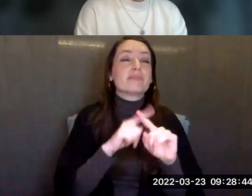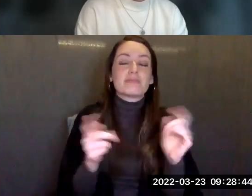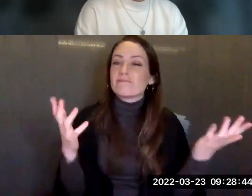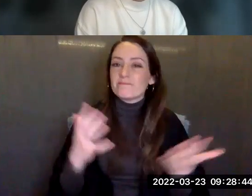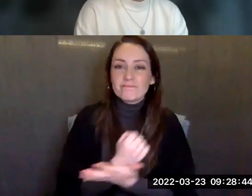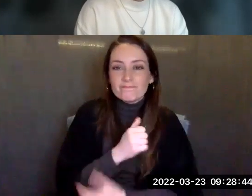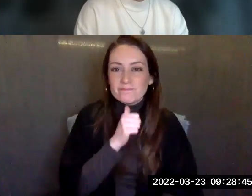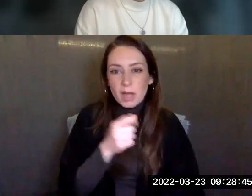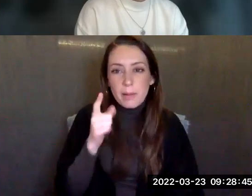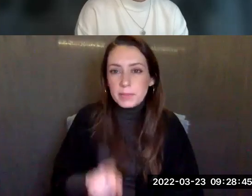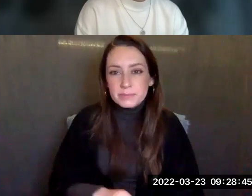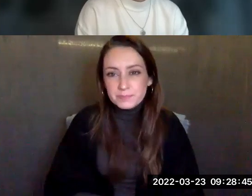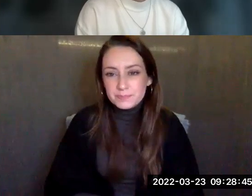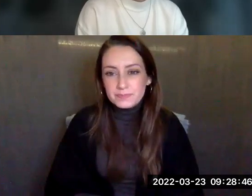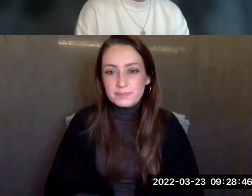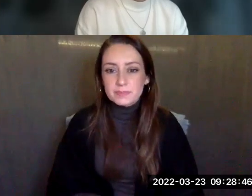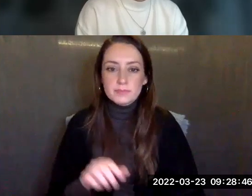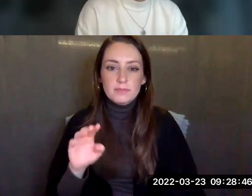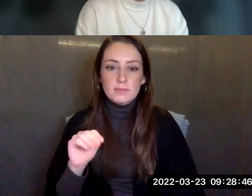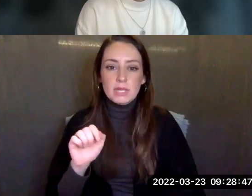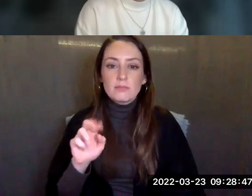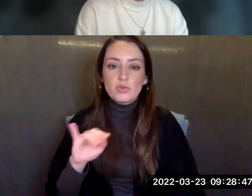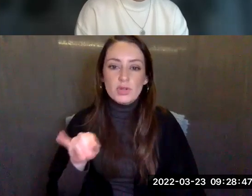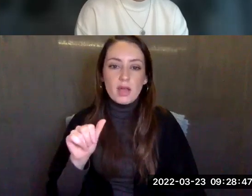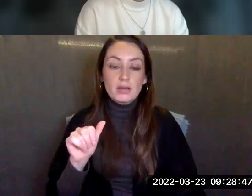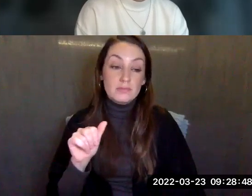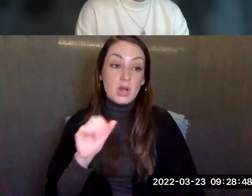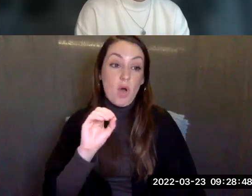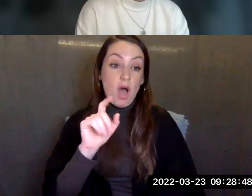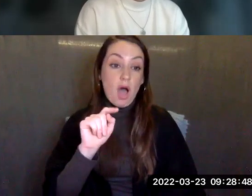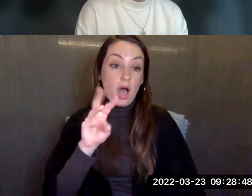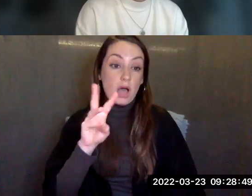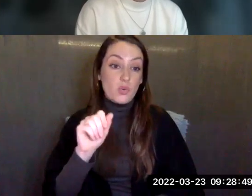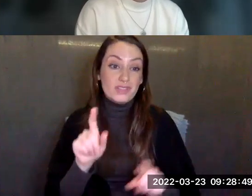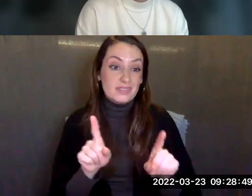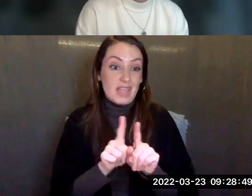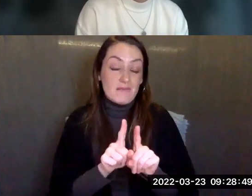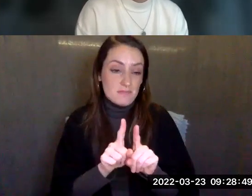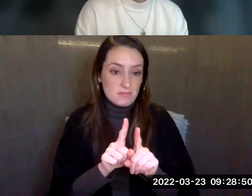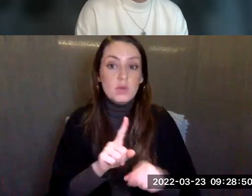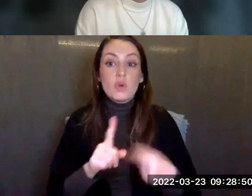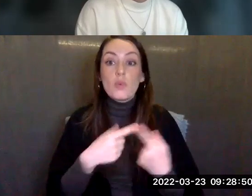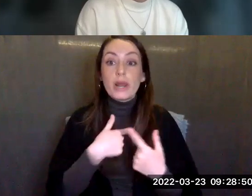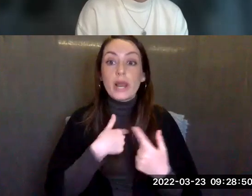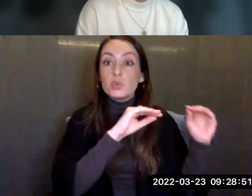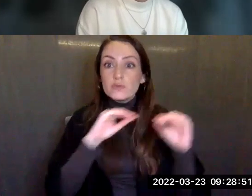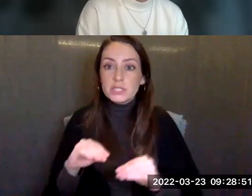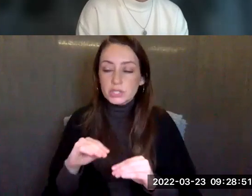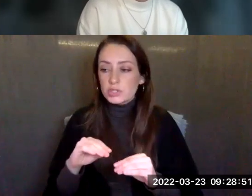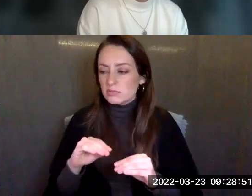Well, auto is the same, and actually one of the funny things. When I first moved here. I think it was like 2 years in so Zoga have got that.